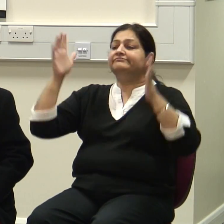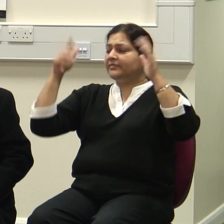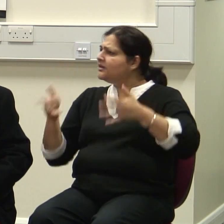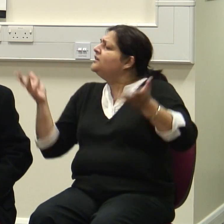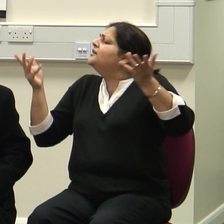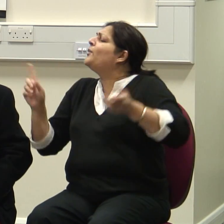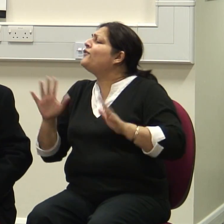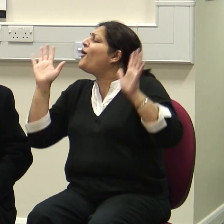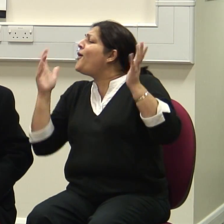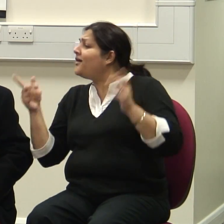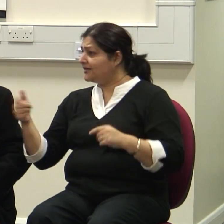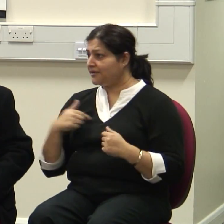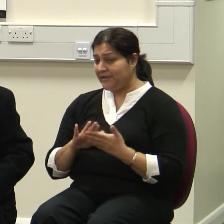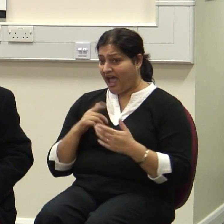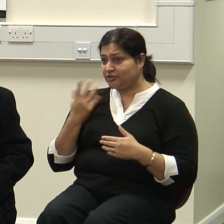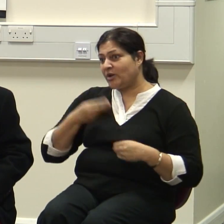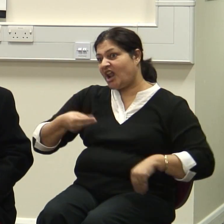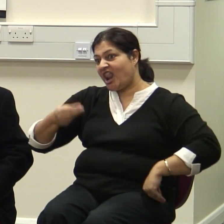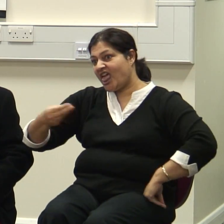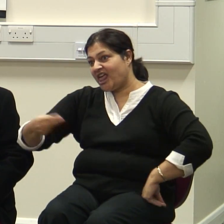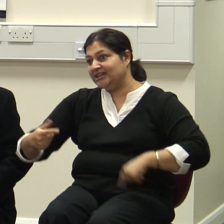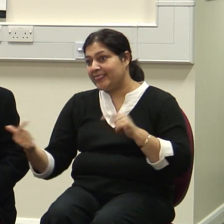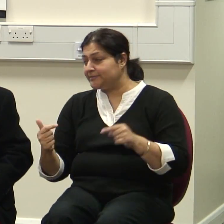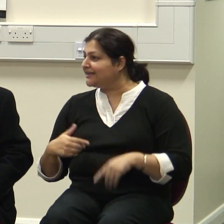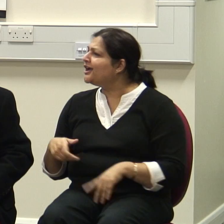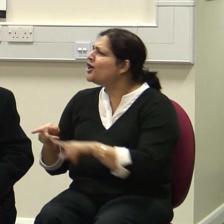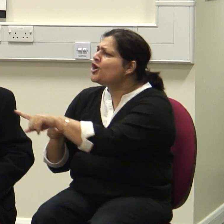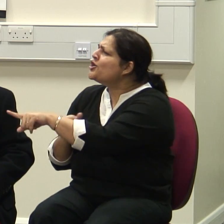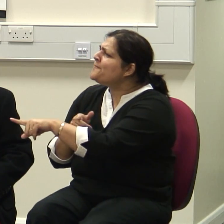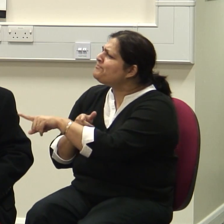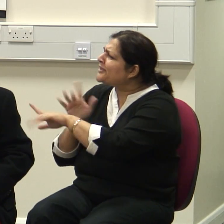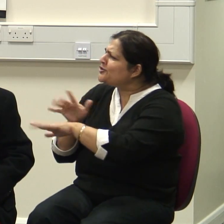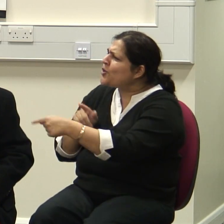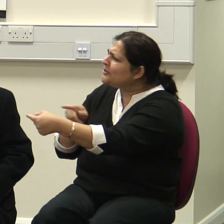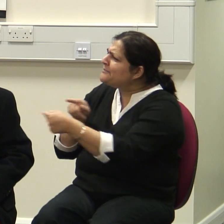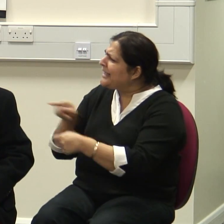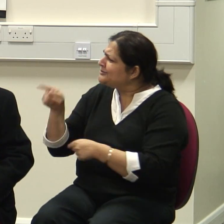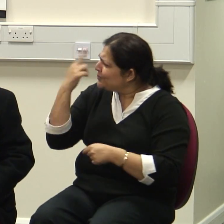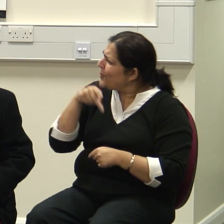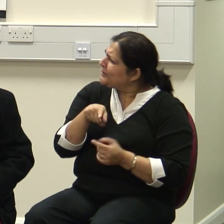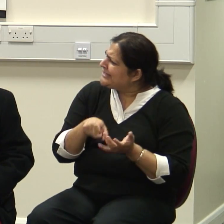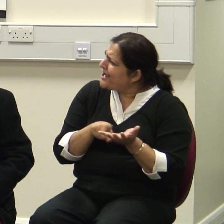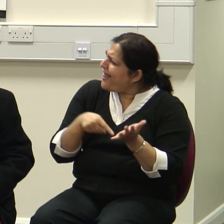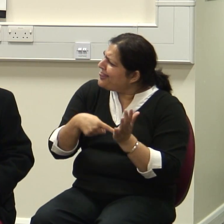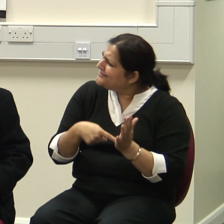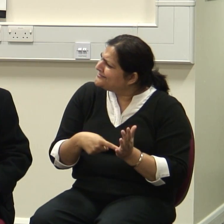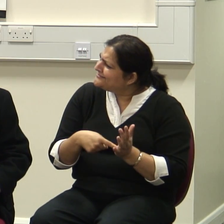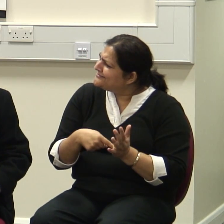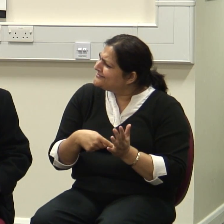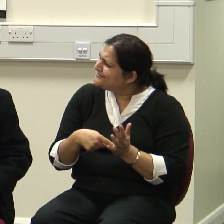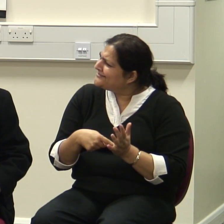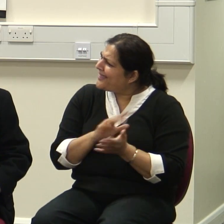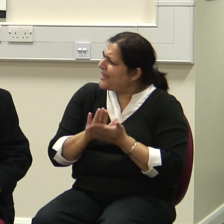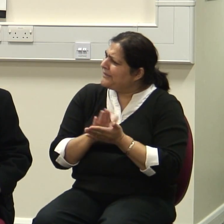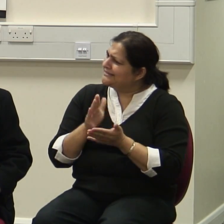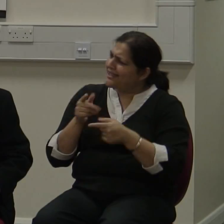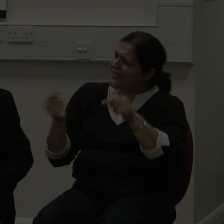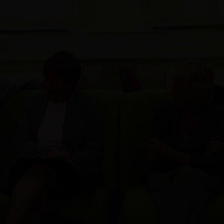Well you are not debating, you are calling it a cult, which already settles argument.